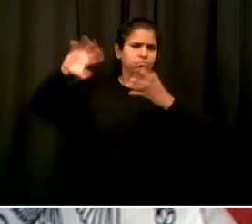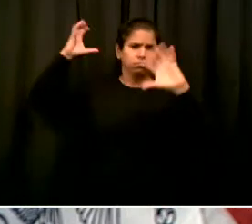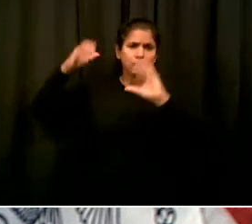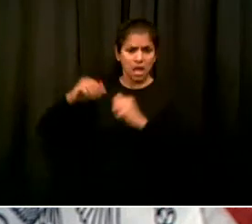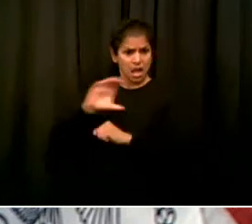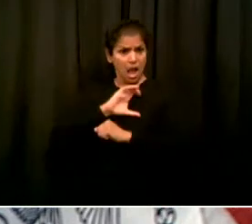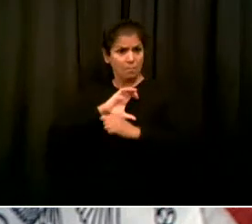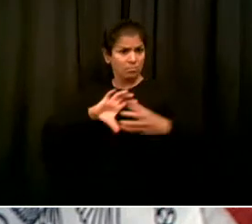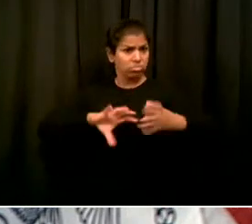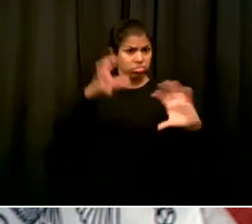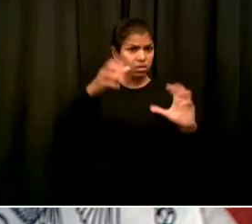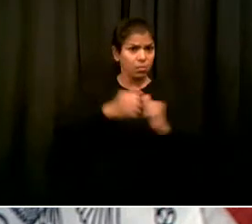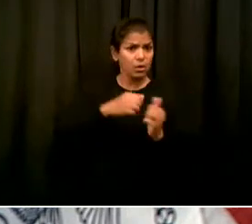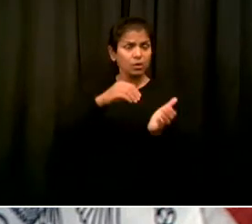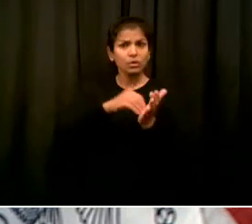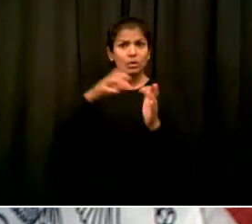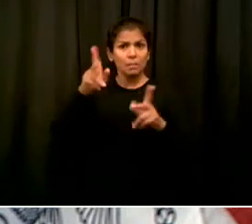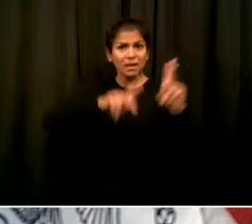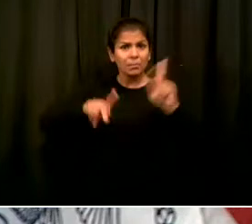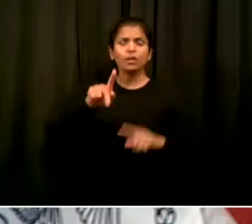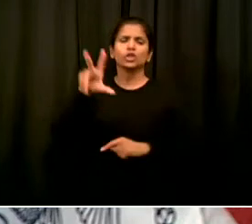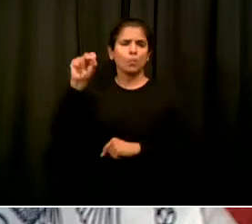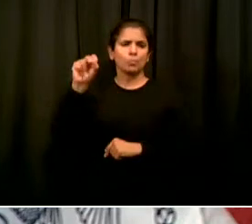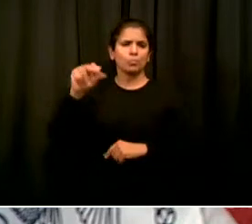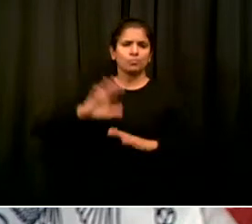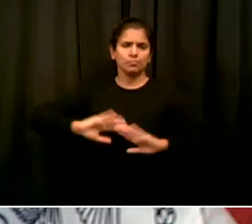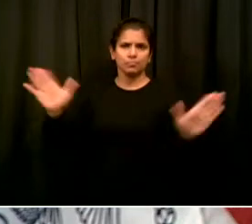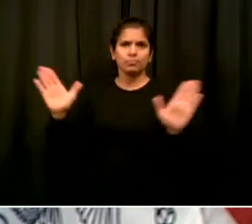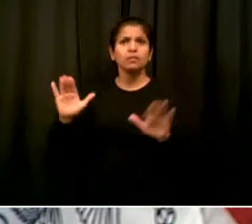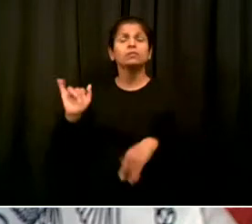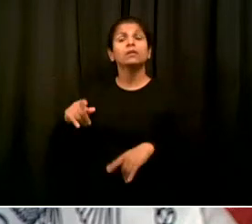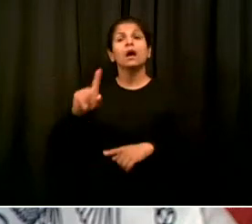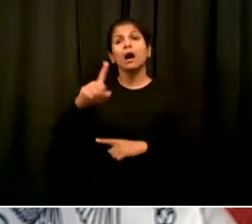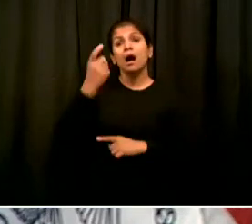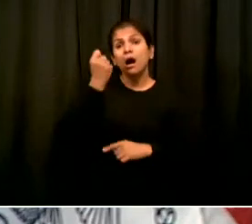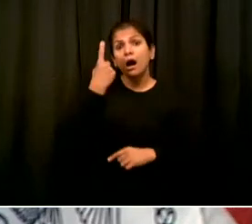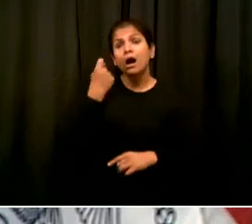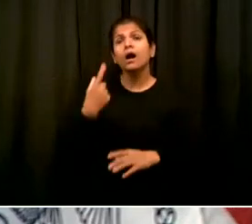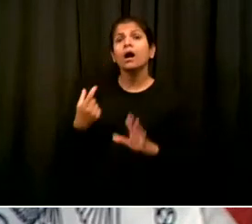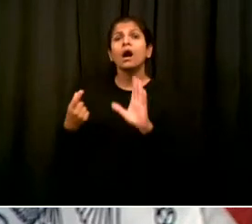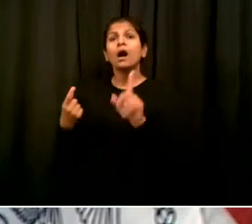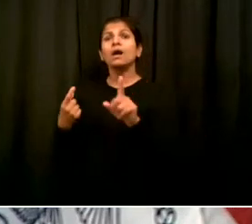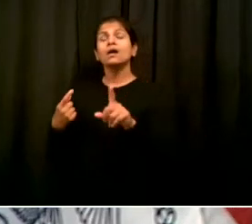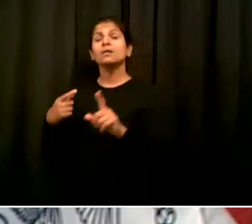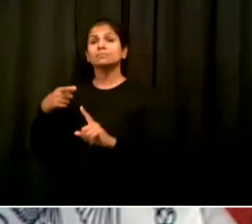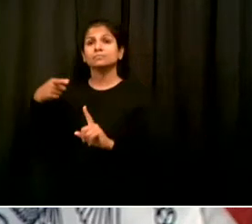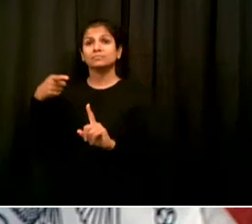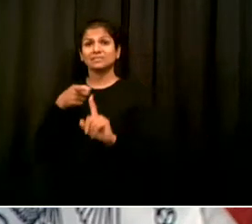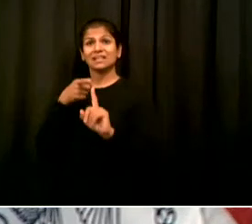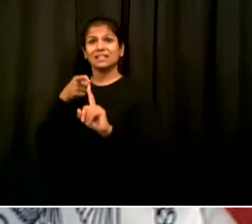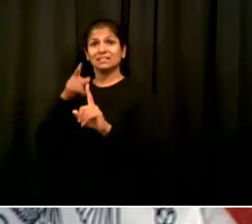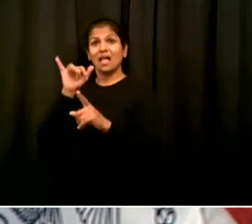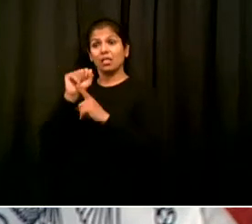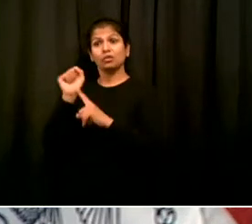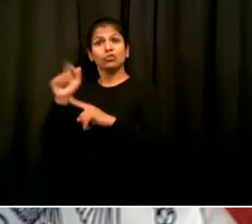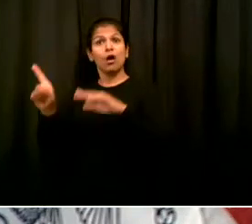WE WSA A IDENTIFY DOES AGO, THAT IS PARTISAN POLITICS. THAT IS CLEARLY OUTSIDE THE BOUNDS.